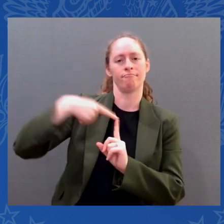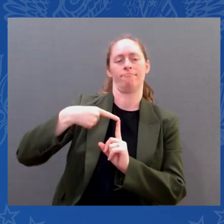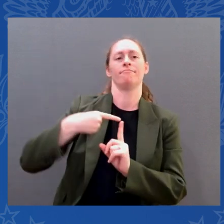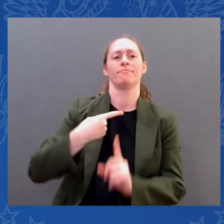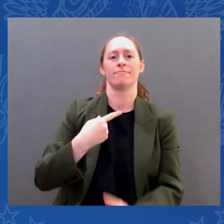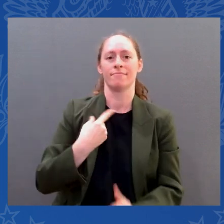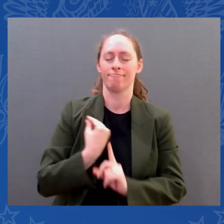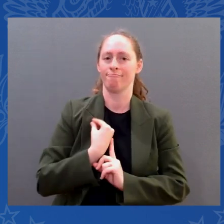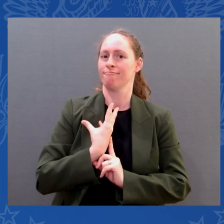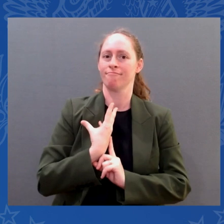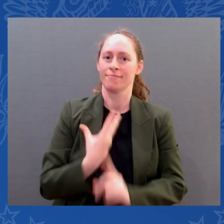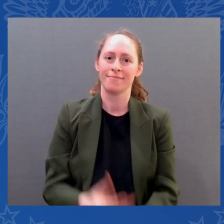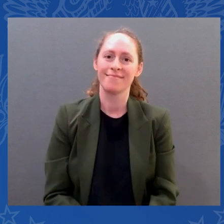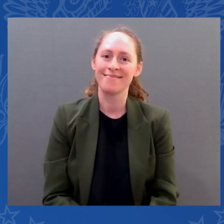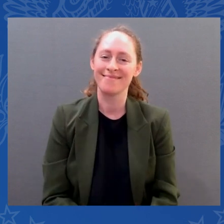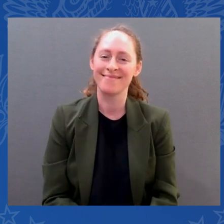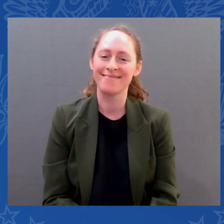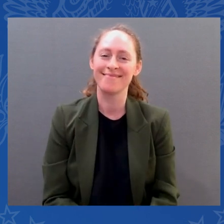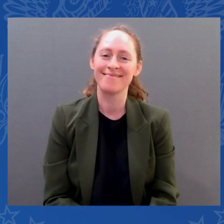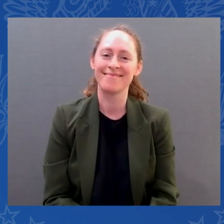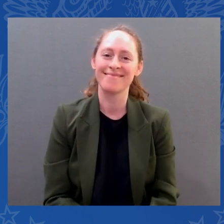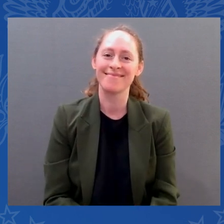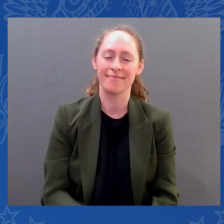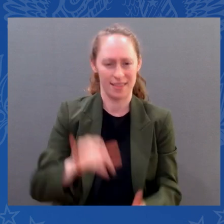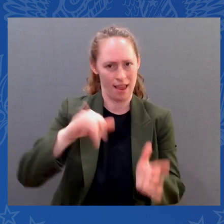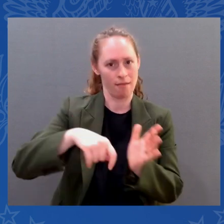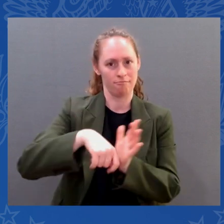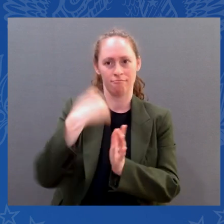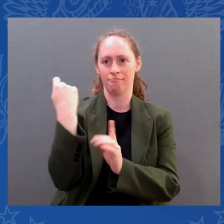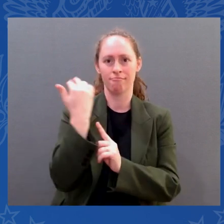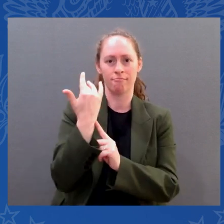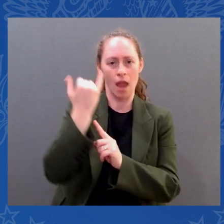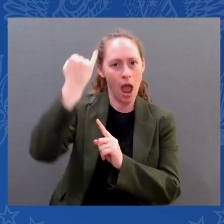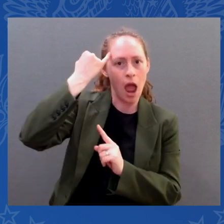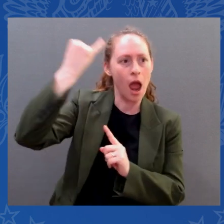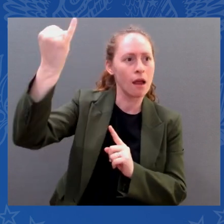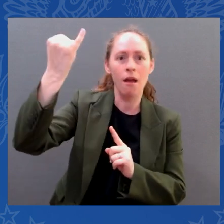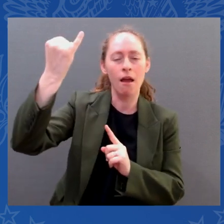who will one day walk in this museum and better understand the idea of America,